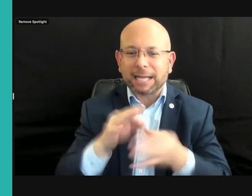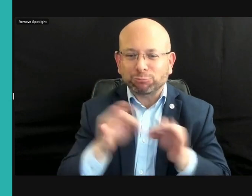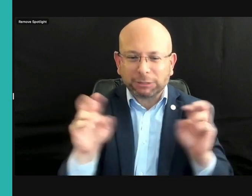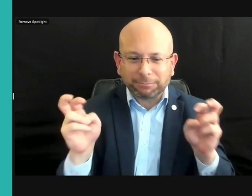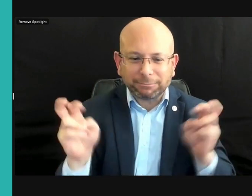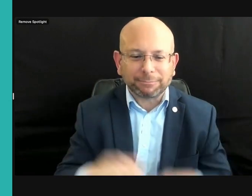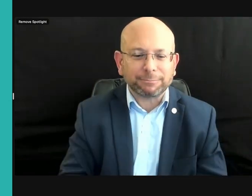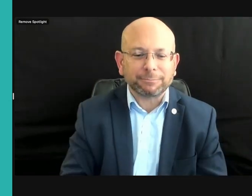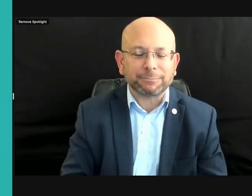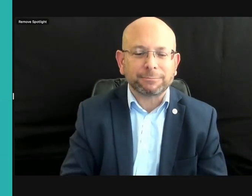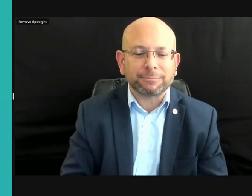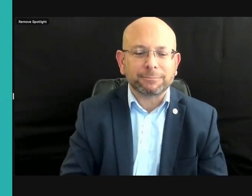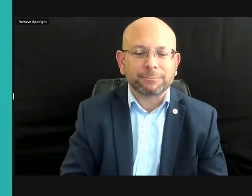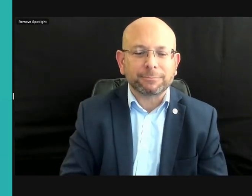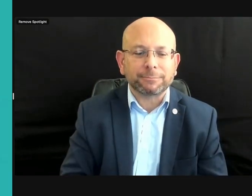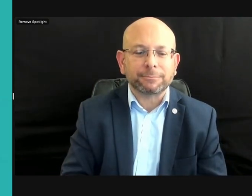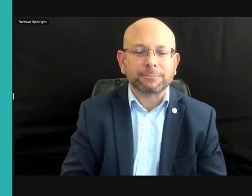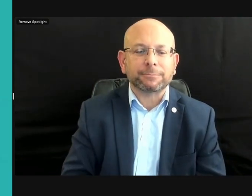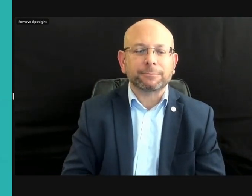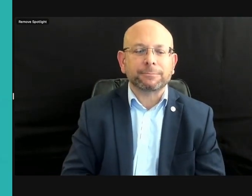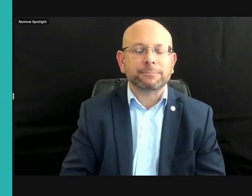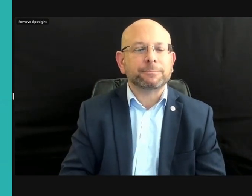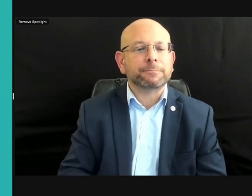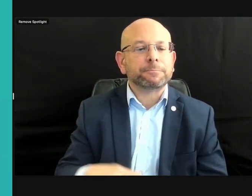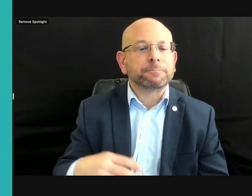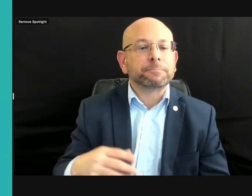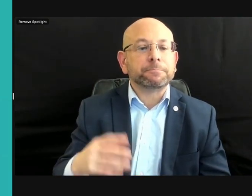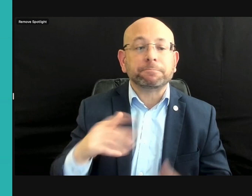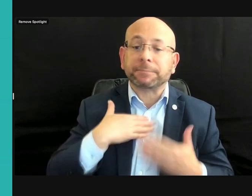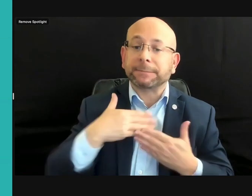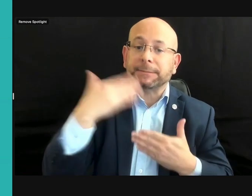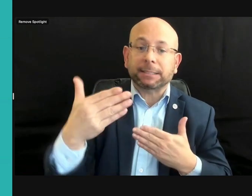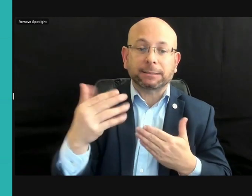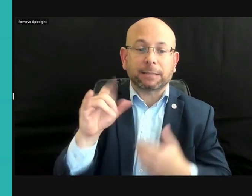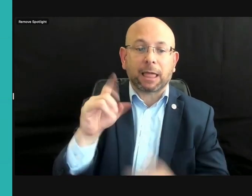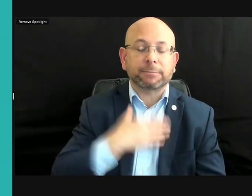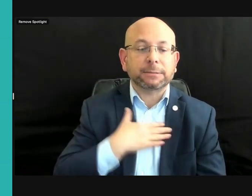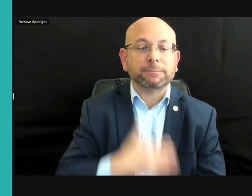so reflects, craptioning, basically, bad captions.